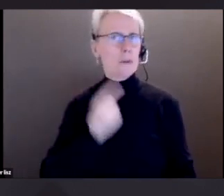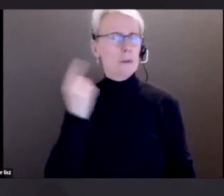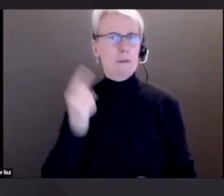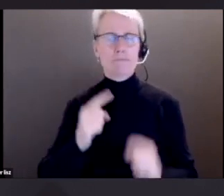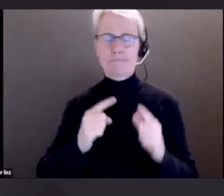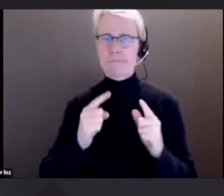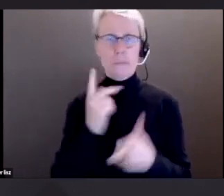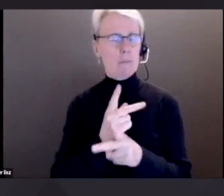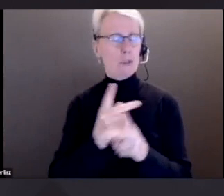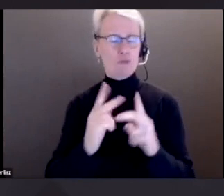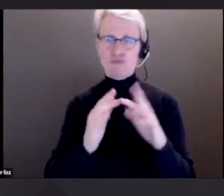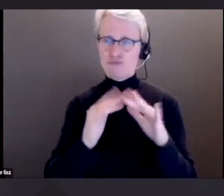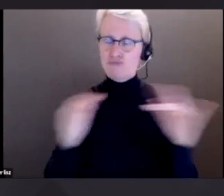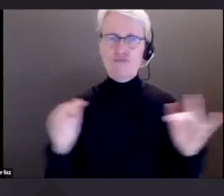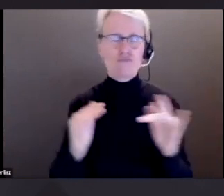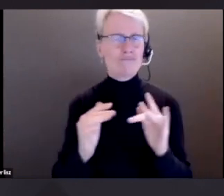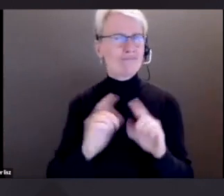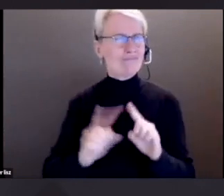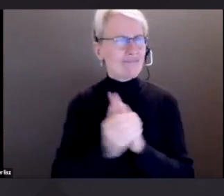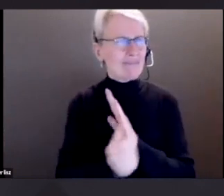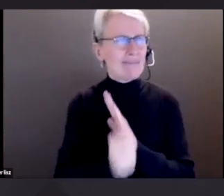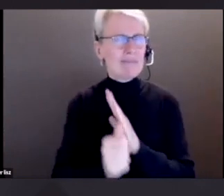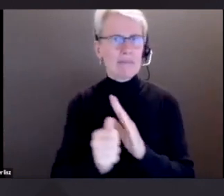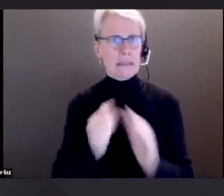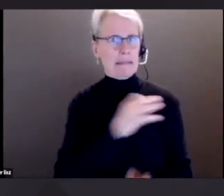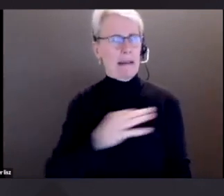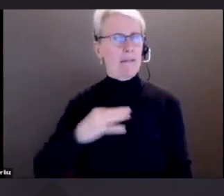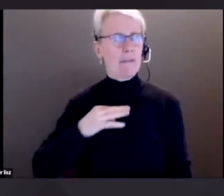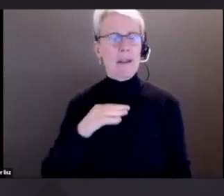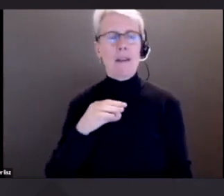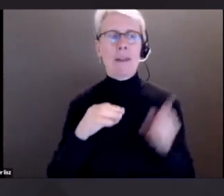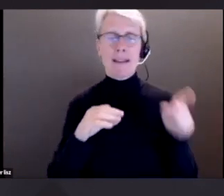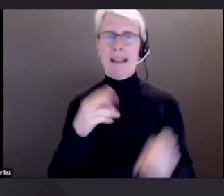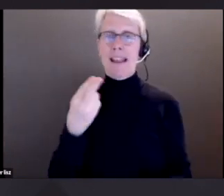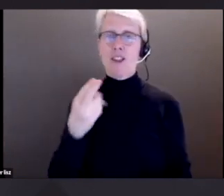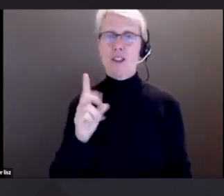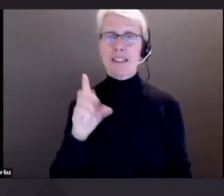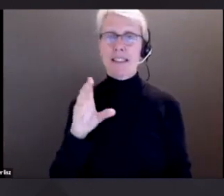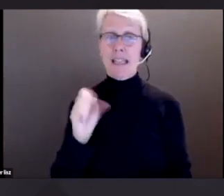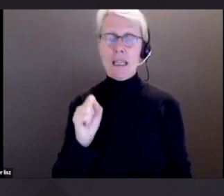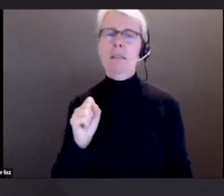HDCS feels comfortable when we hire one of their clients that we will provide a safe environment